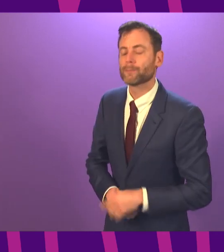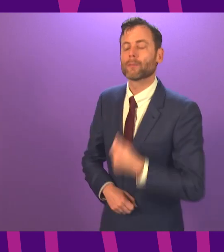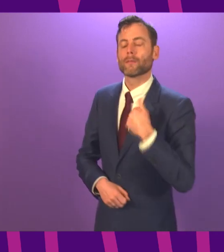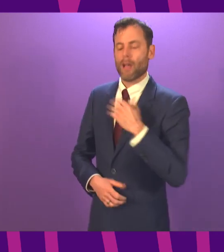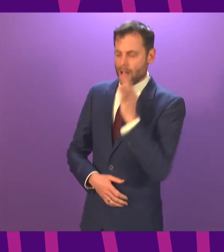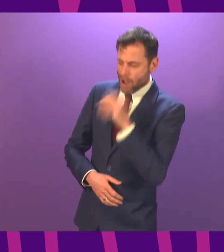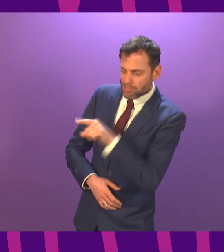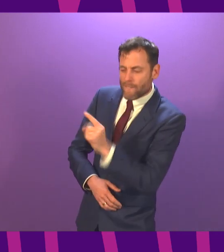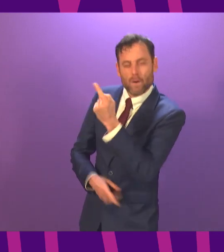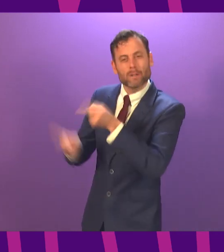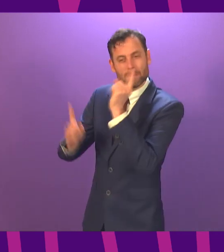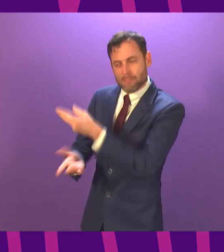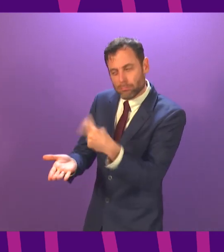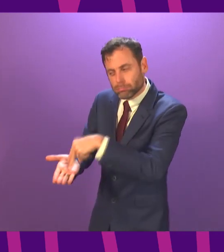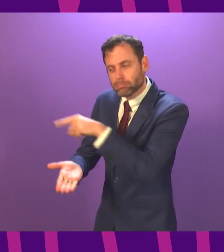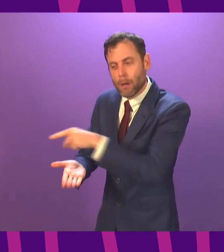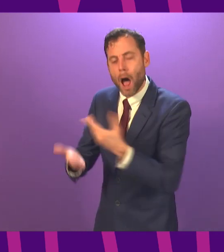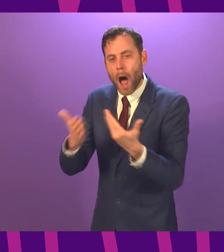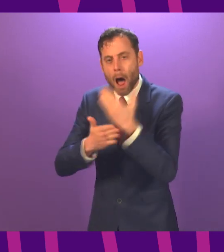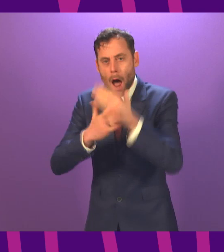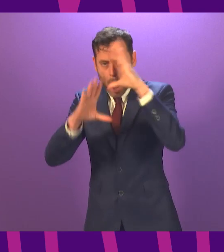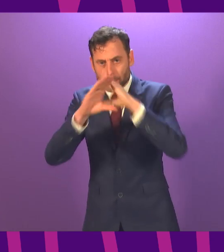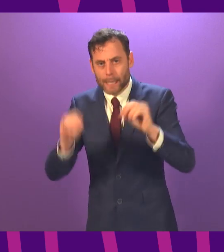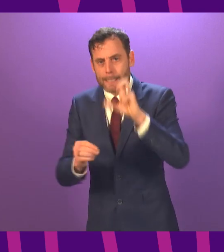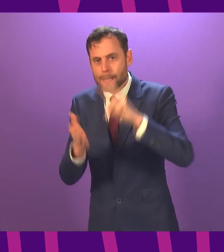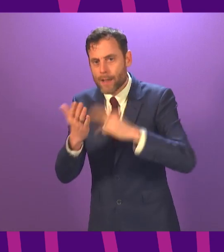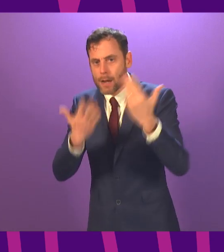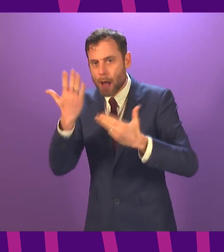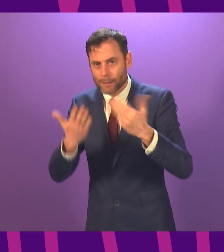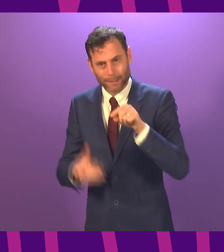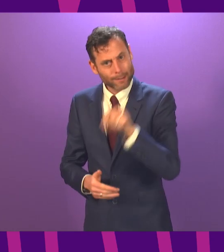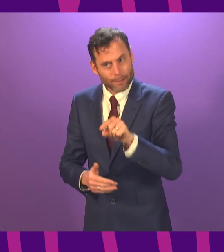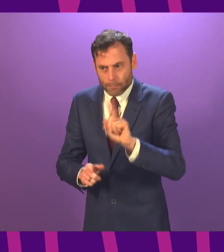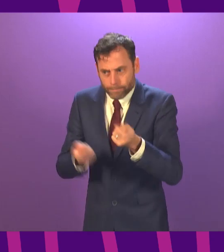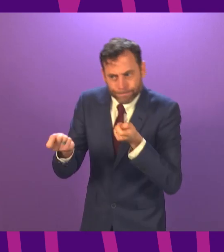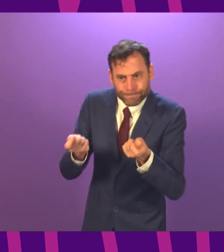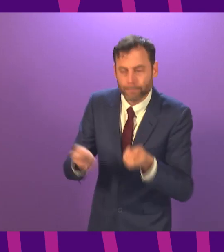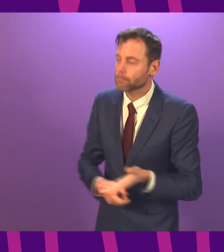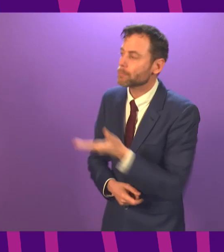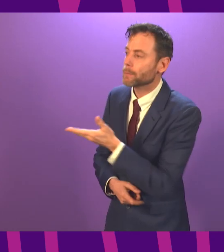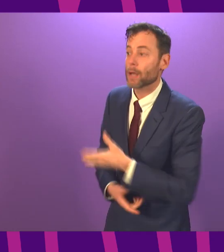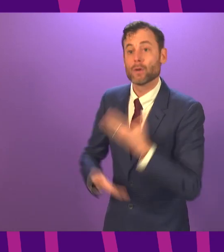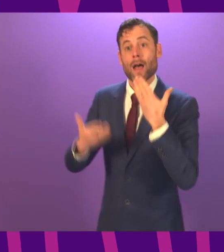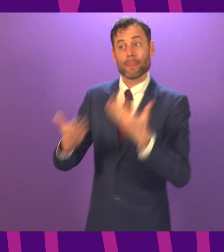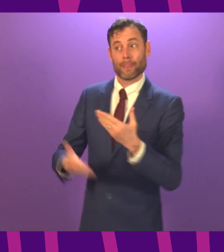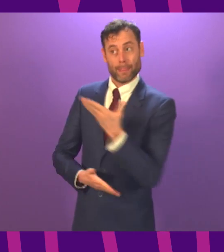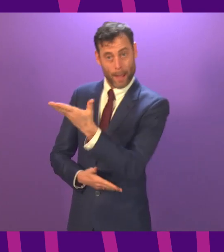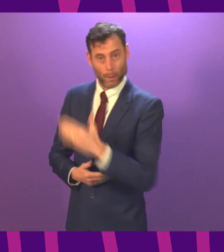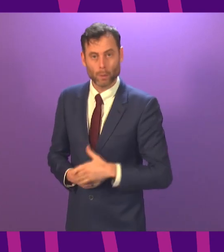I ask the First Minister whether she would like to update the Parliament on Covid-19. The First Minister (Nicola Sturgeon): Thank you, Presiding Officer. I will give